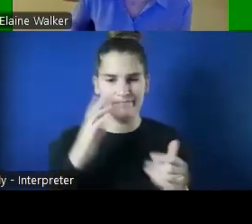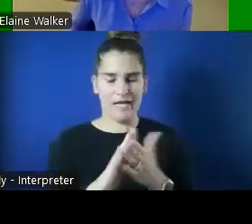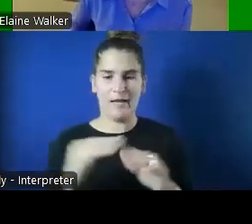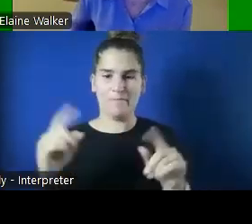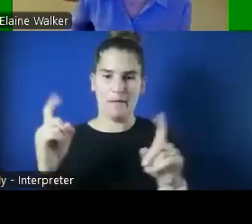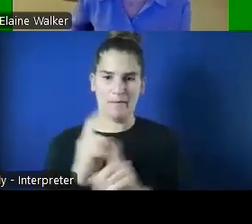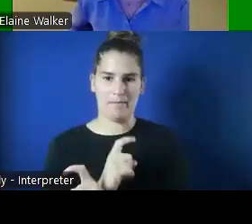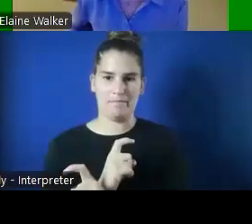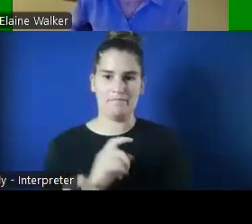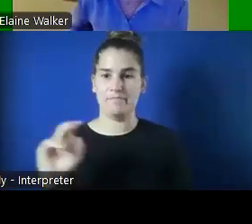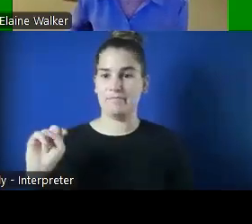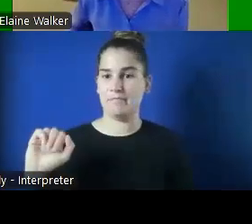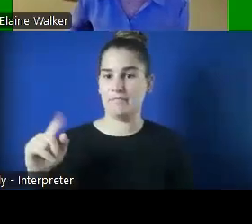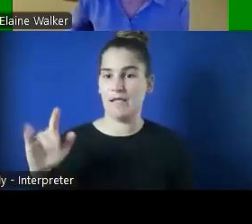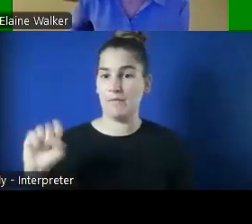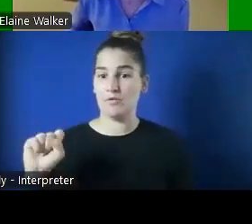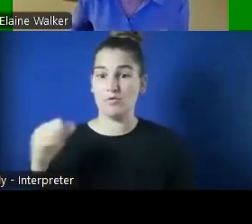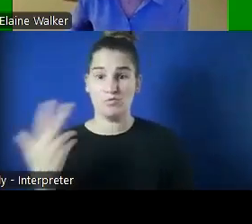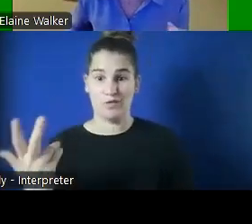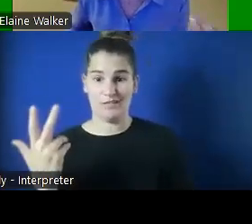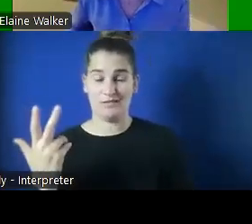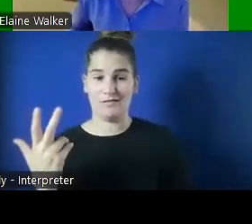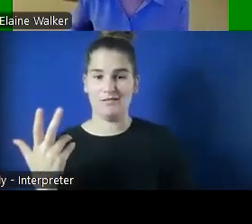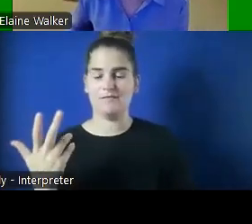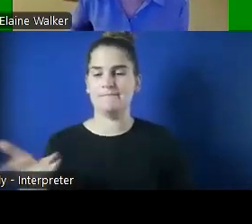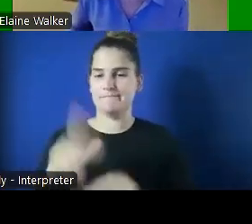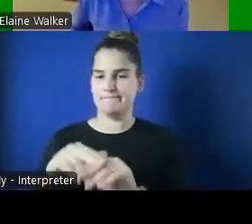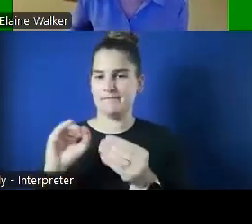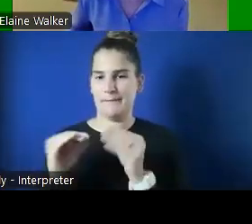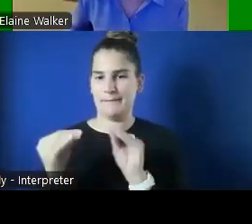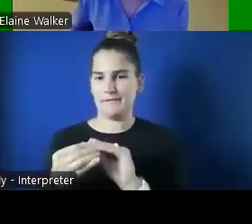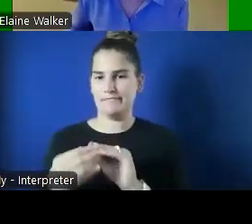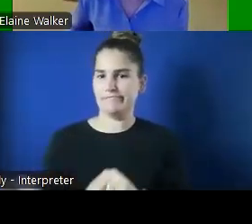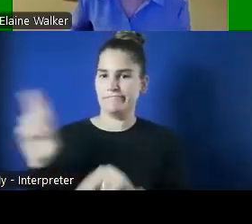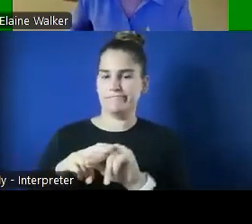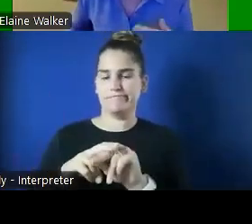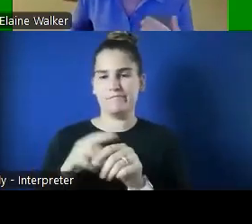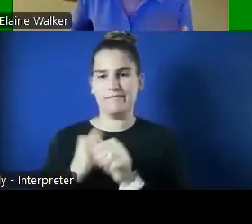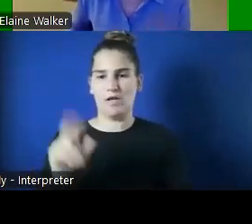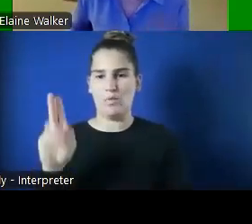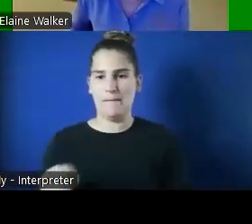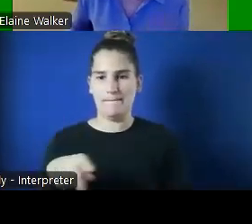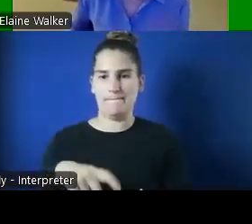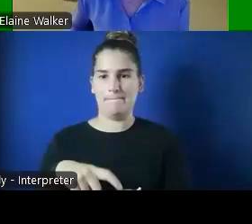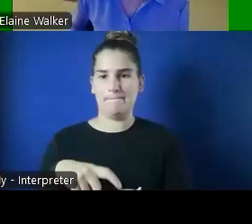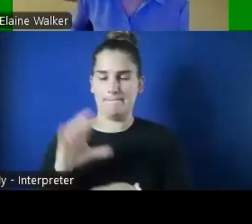three we increased the number our density of our follow-ups and at most follow-ups